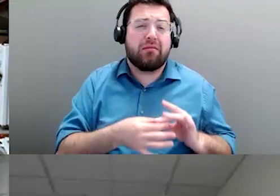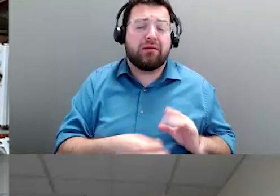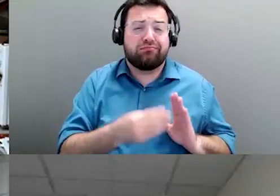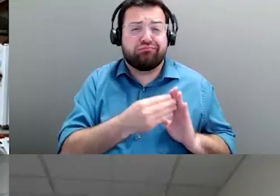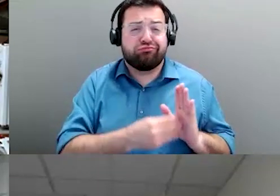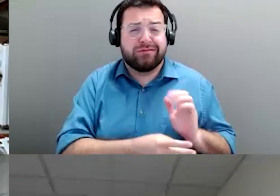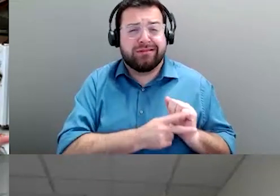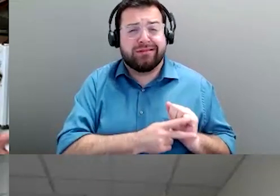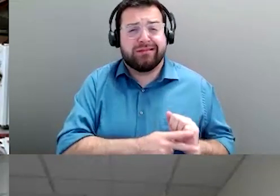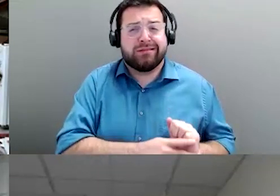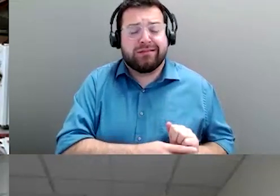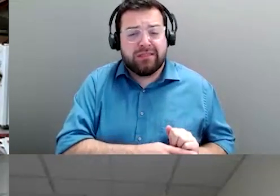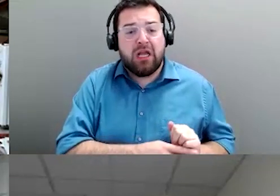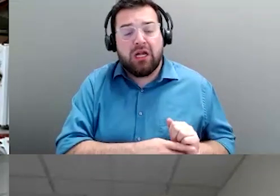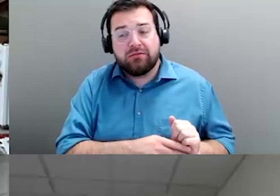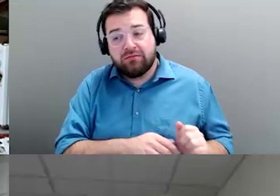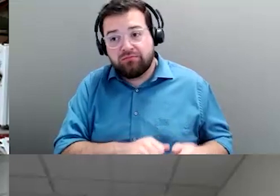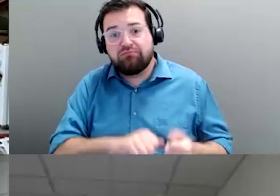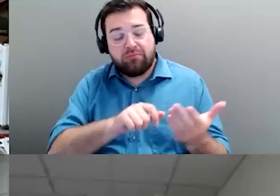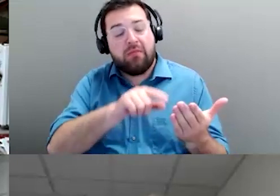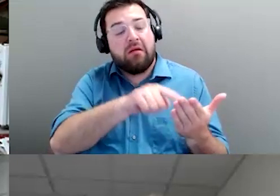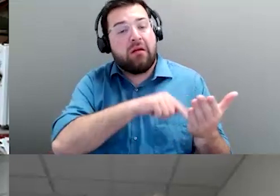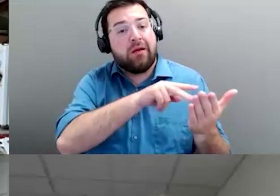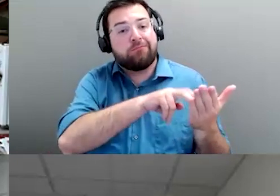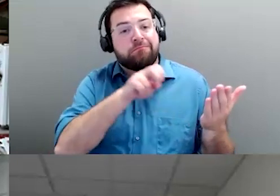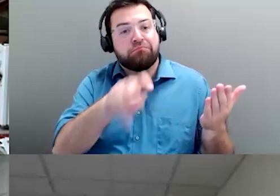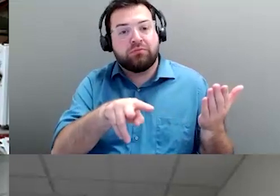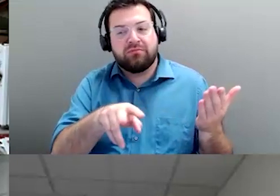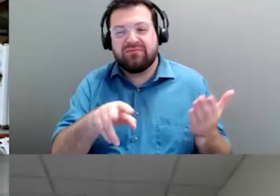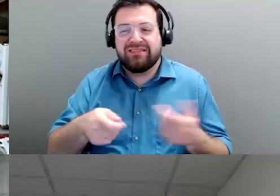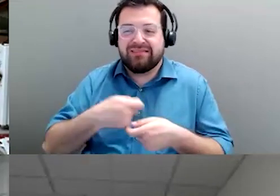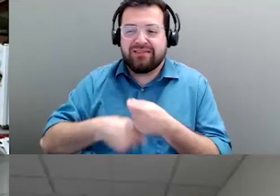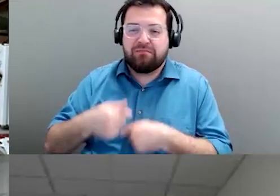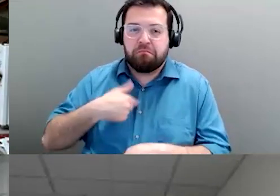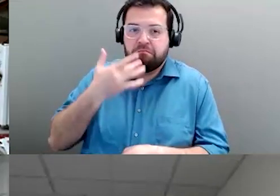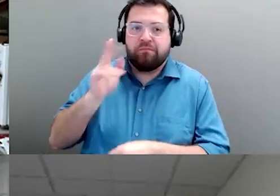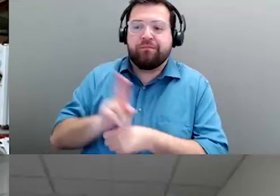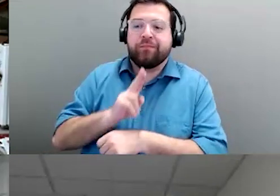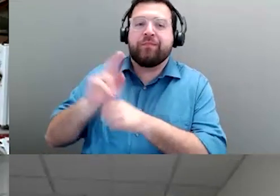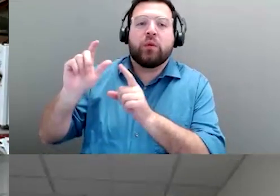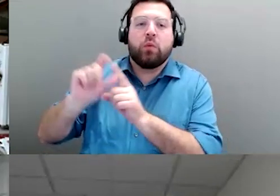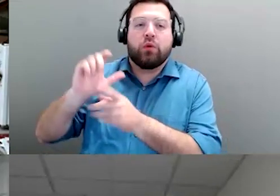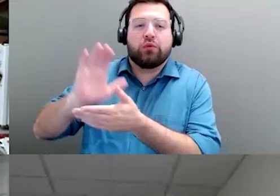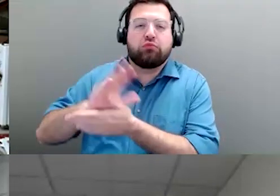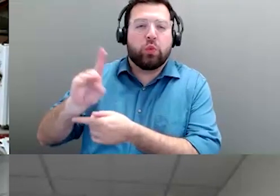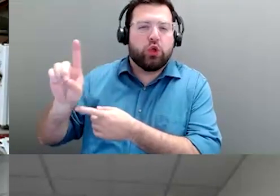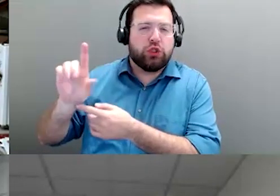so that's what I use a Word document to start collecting my comments for each assignment rather than using the feedback library,